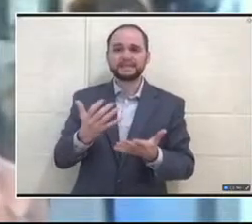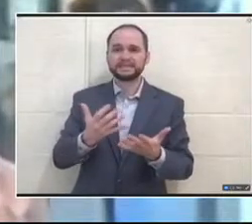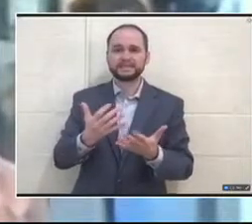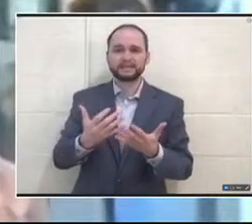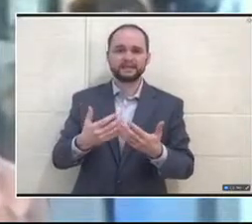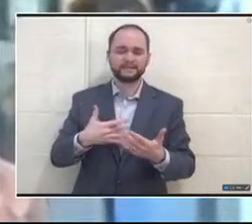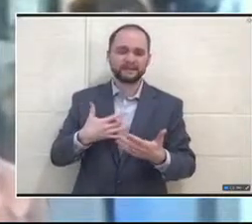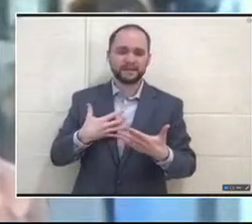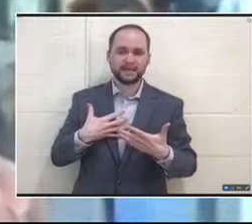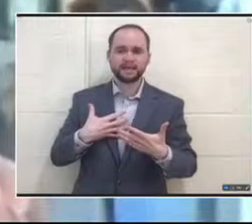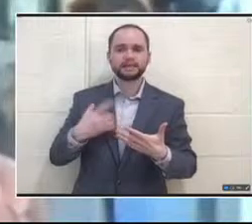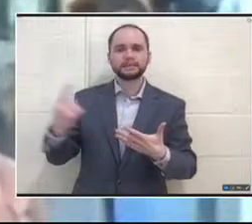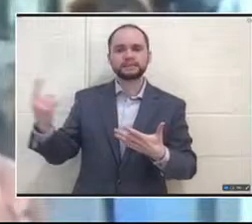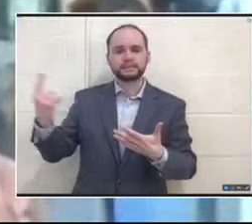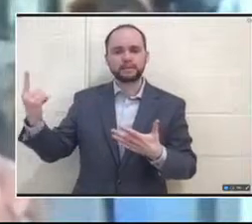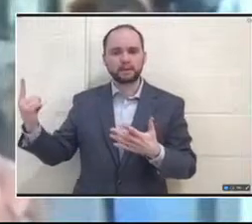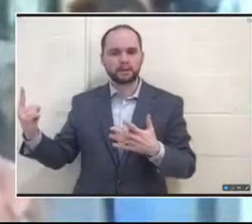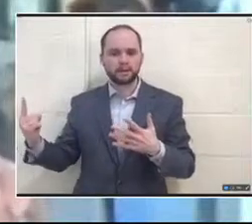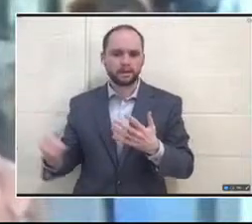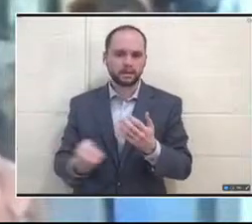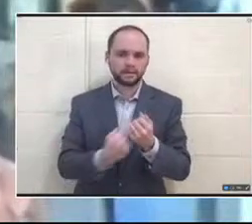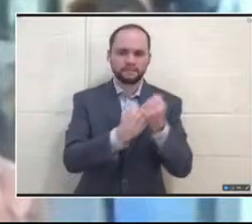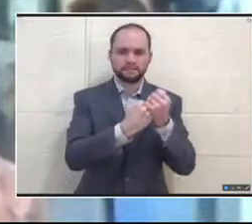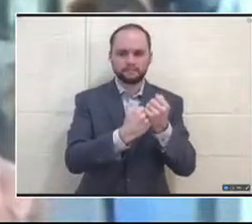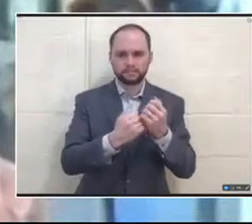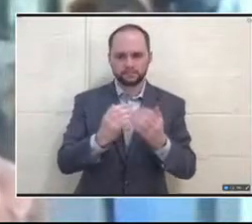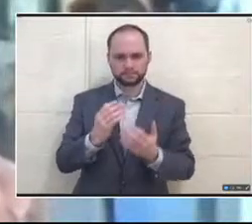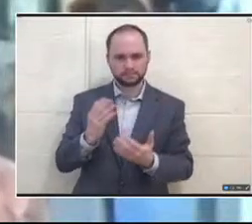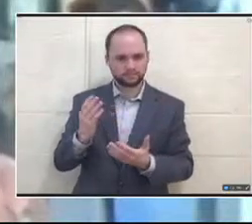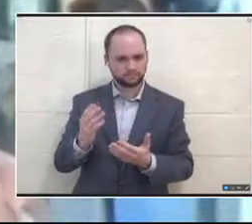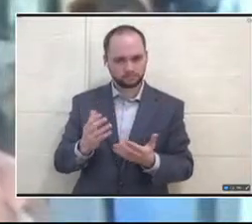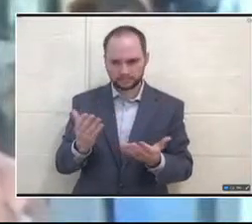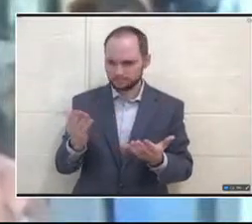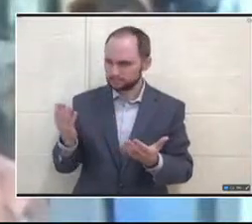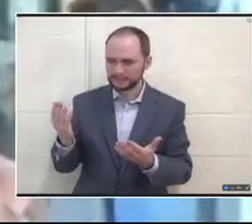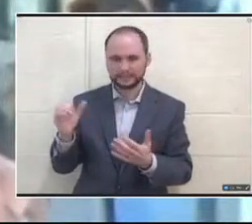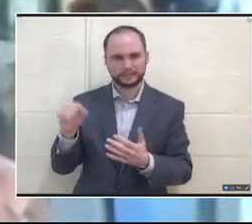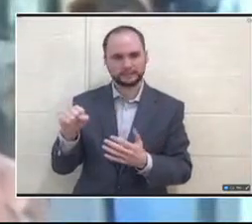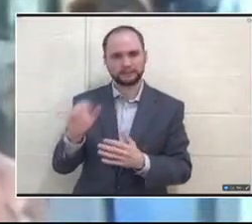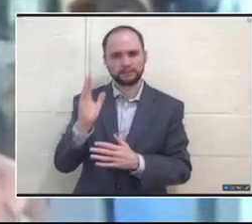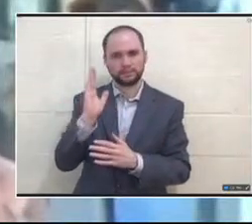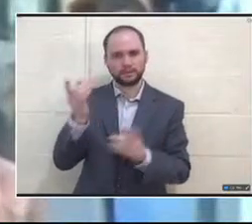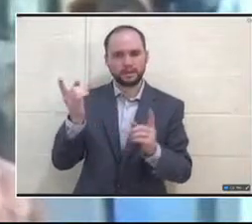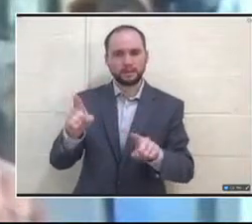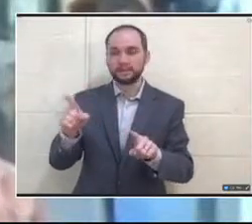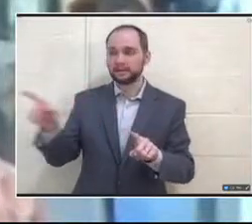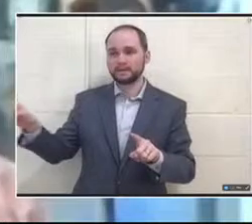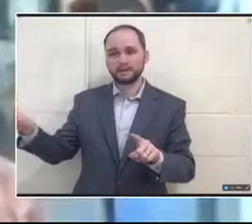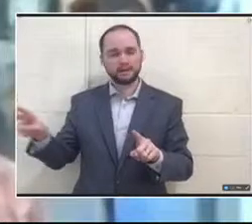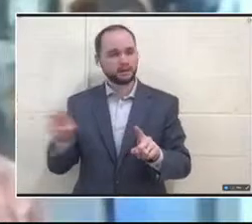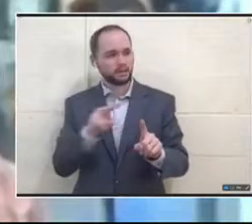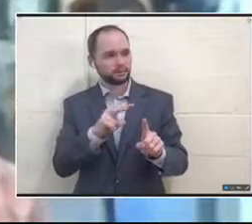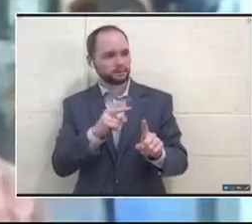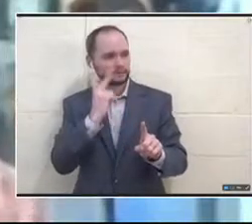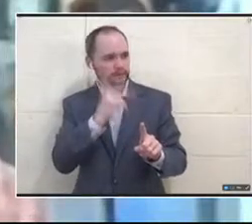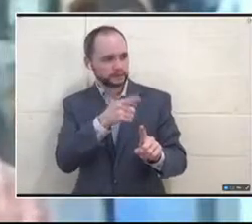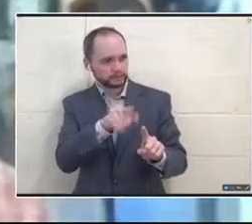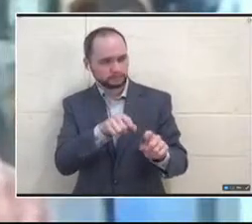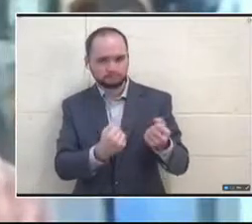your dream that you have put all of your time and heart and hard work and dedication